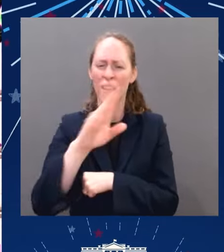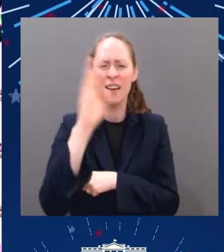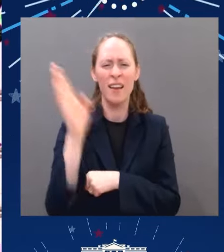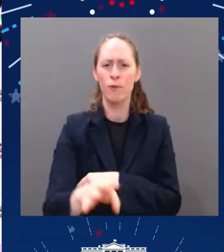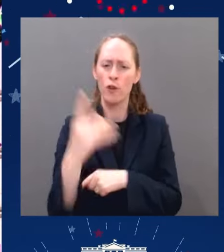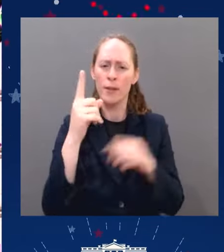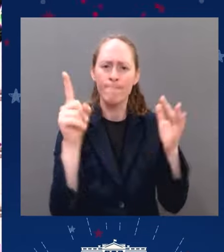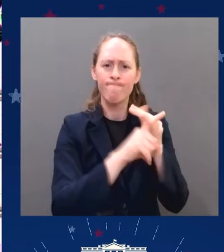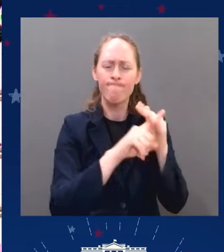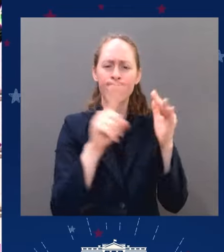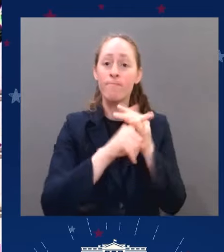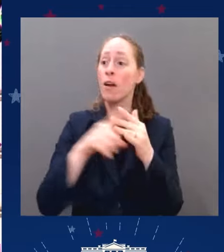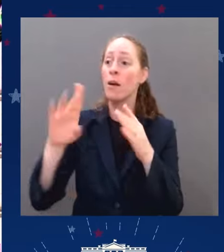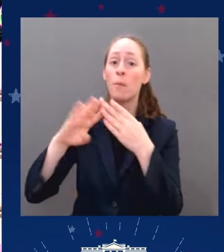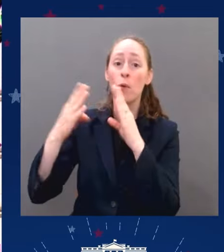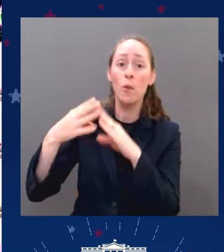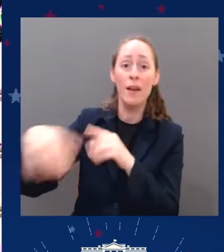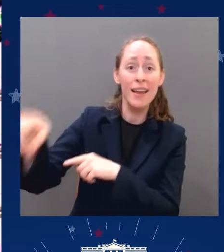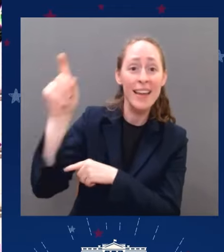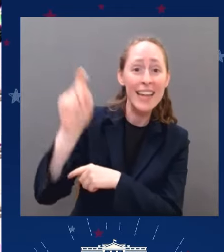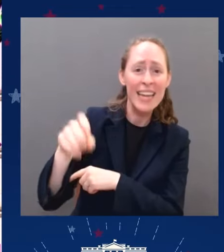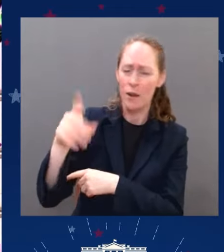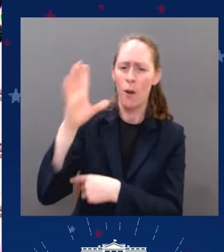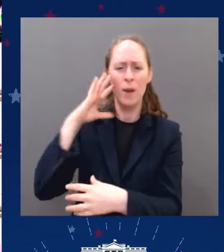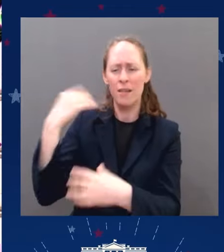the heart of our strength and the hope of our future.